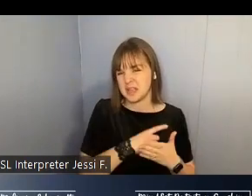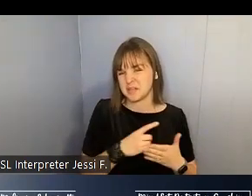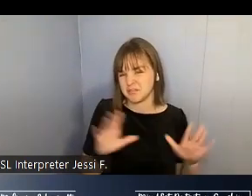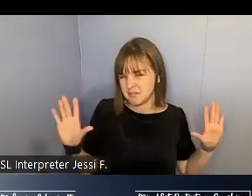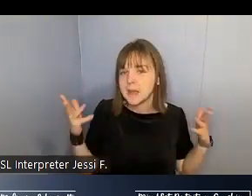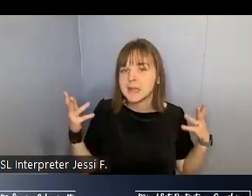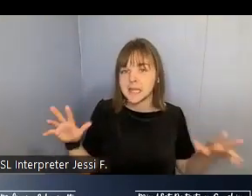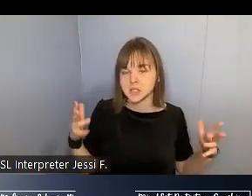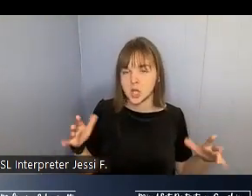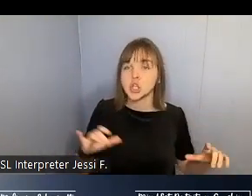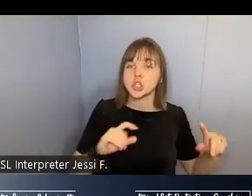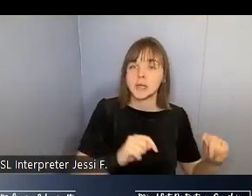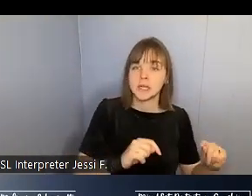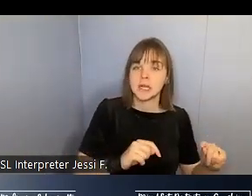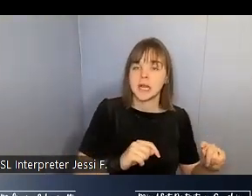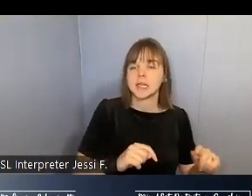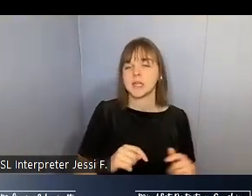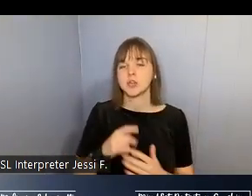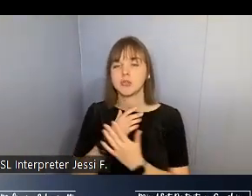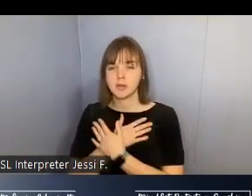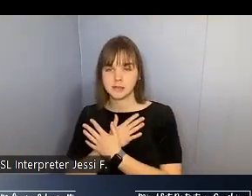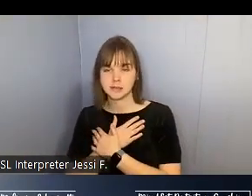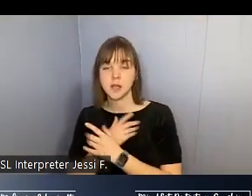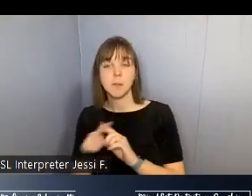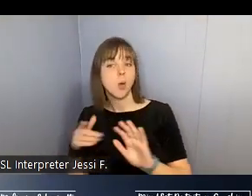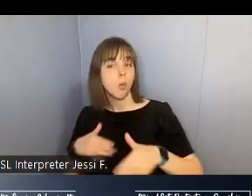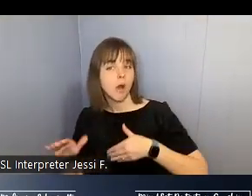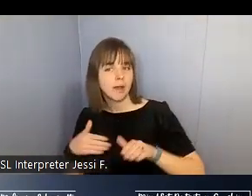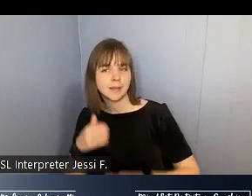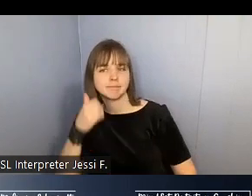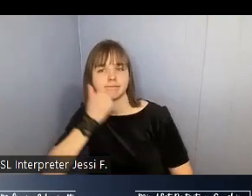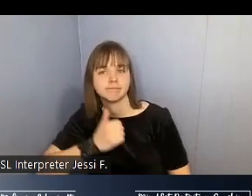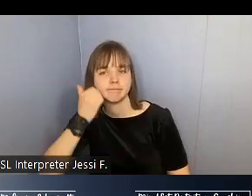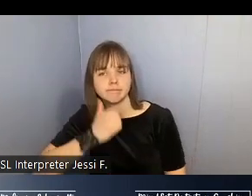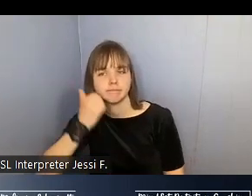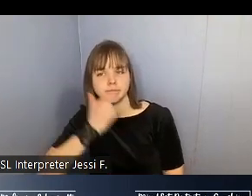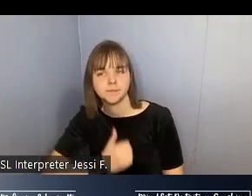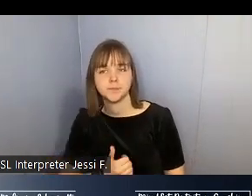days off when you do HIIT. Those kind of workouts are very catabolic. They break you down.